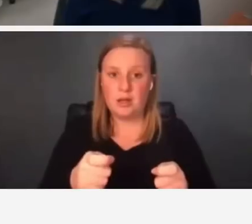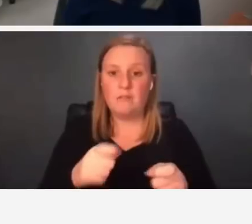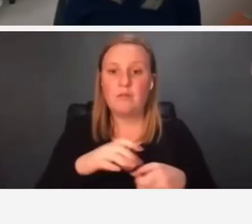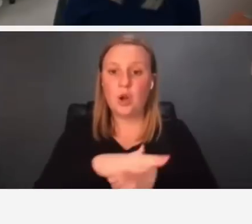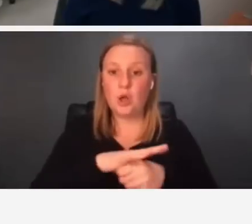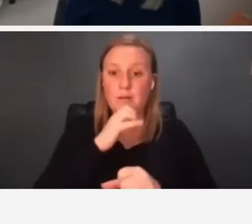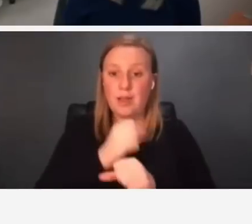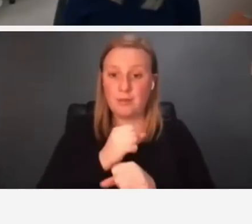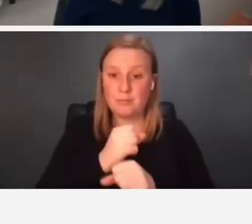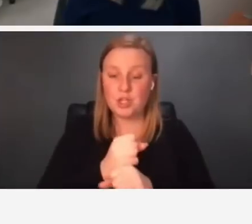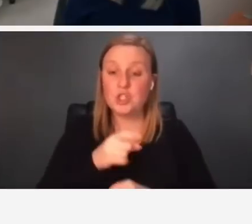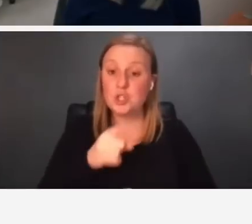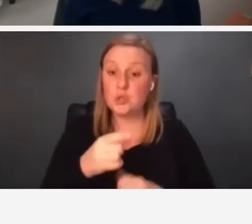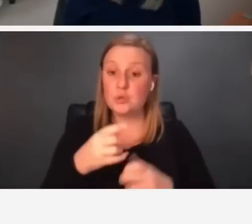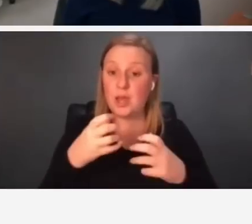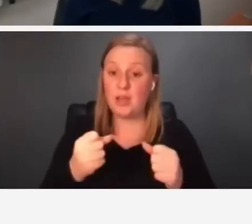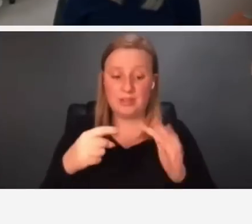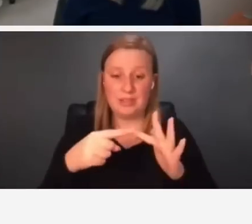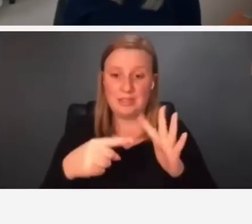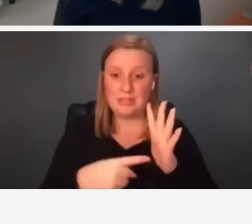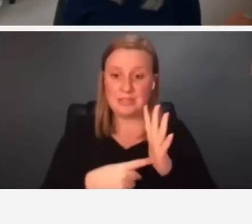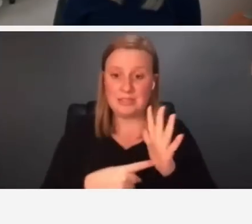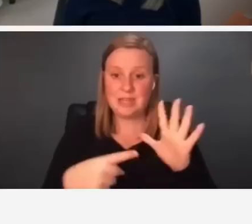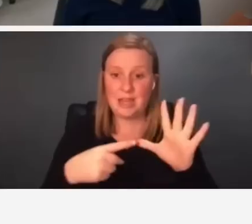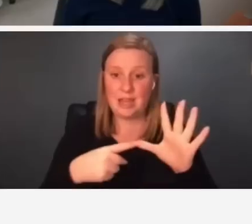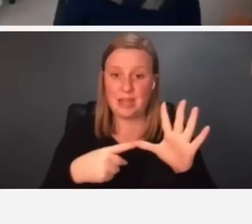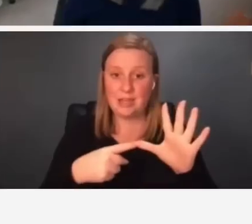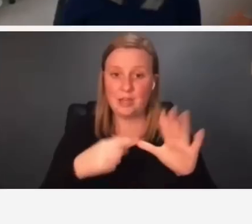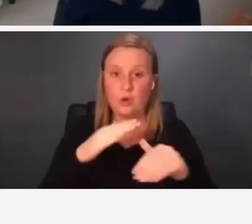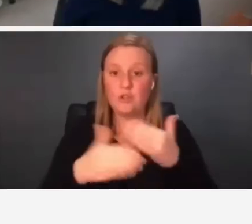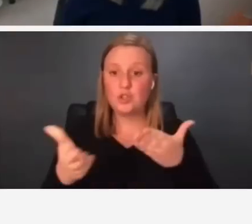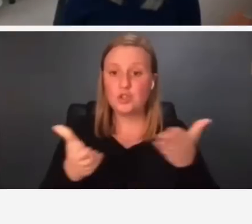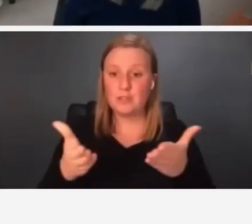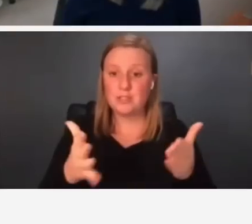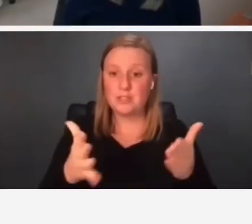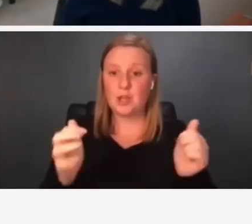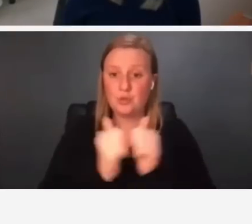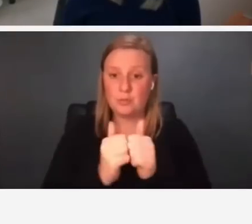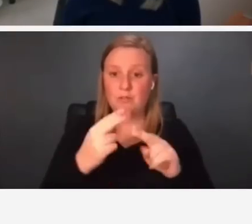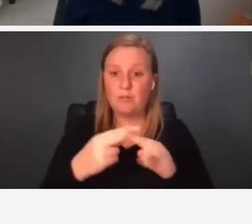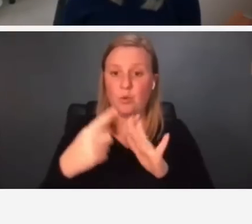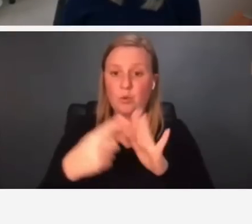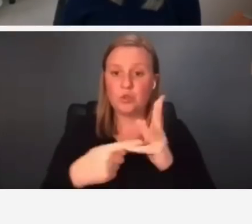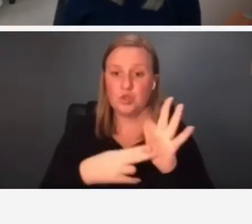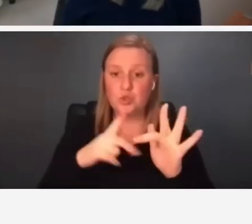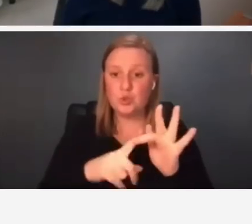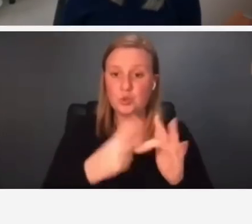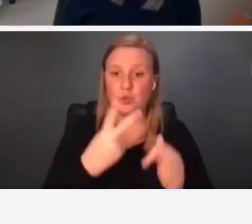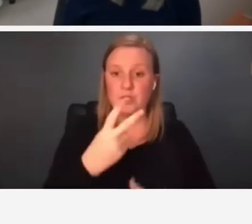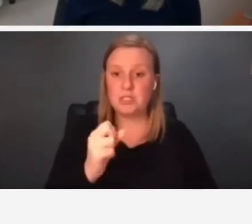have an ETA on extensions to service agreements through to June 2024? So I think that's probably me.